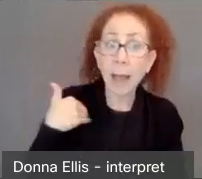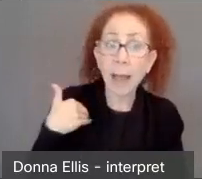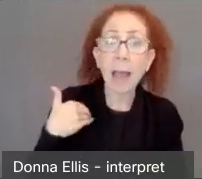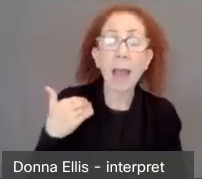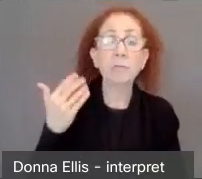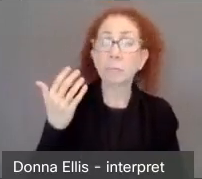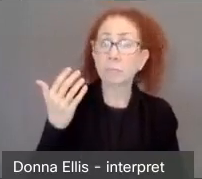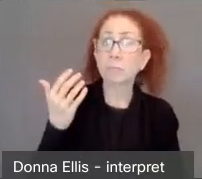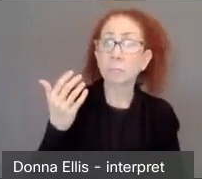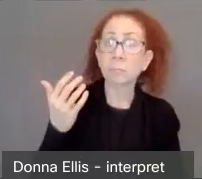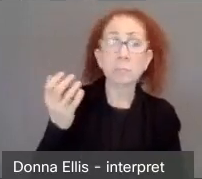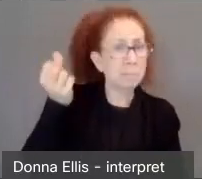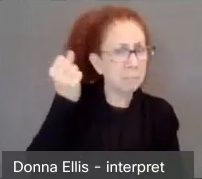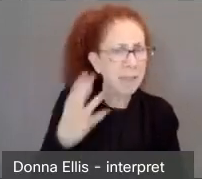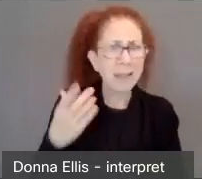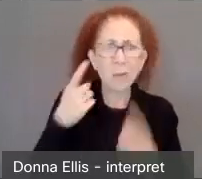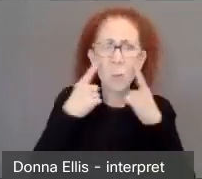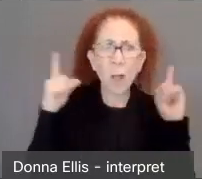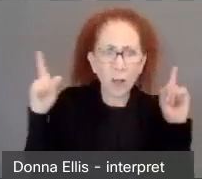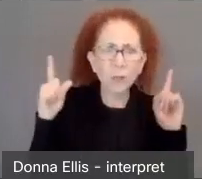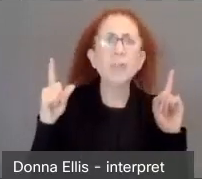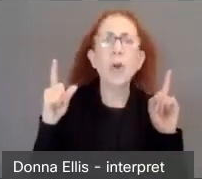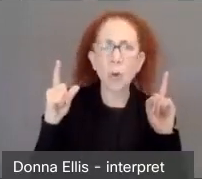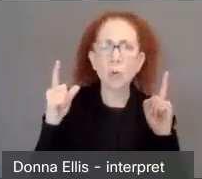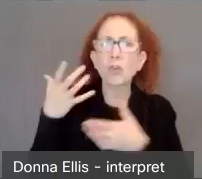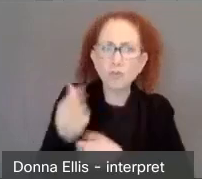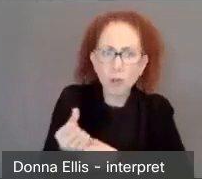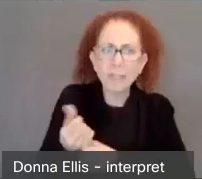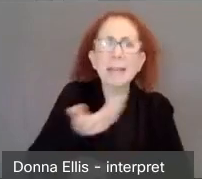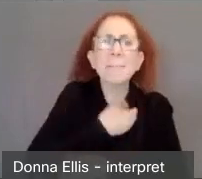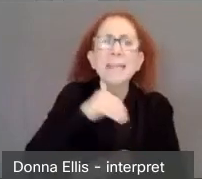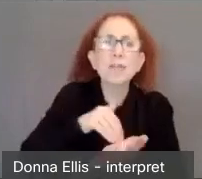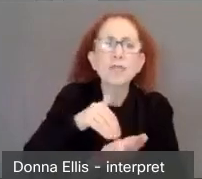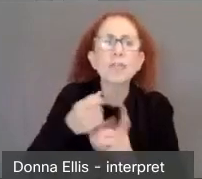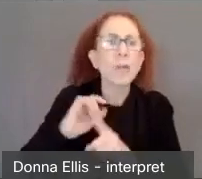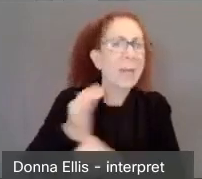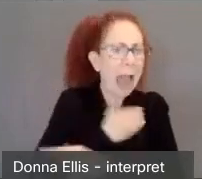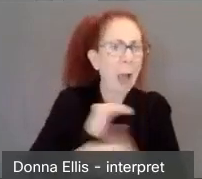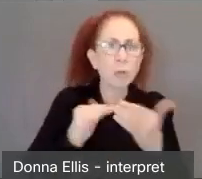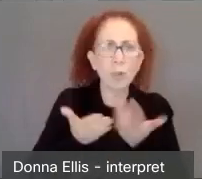very well known and trusted pediatricians from our community participating on that town